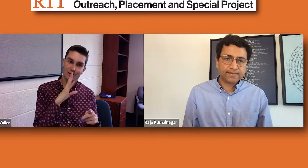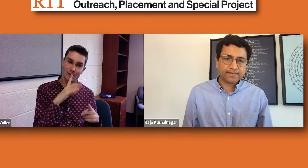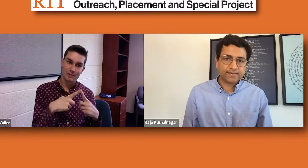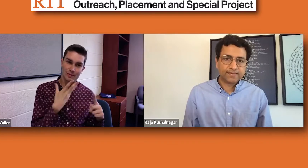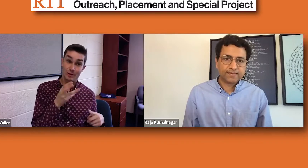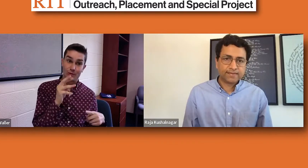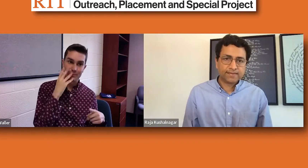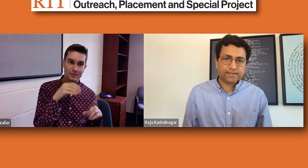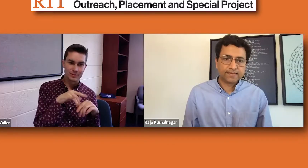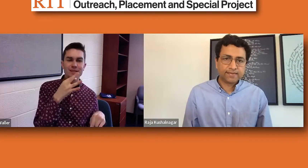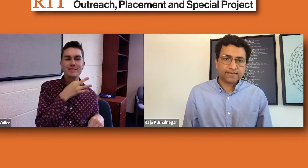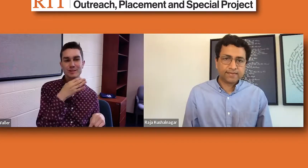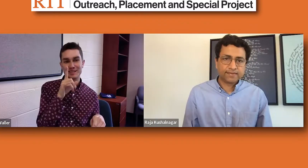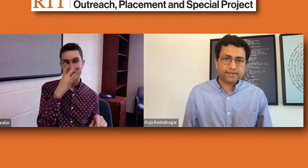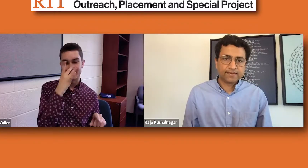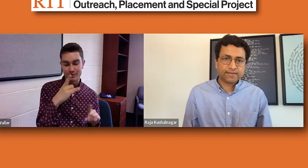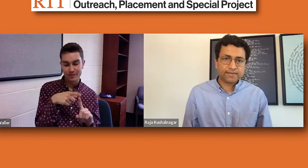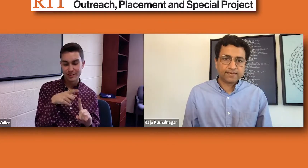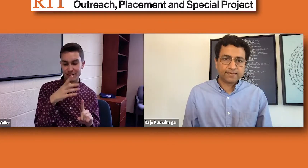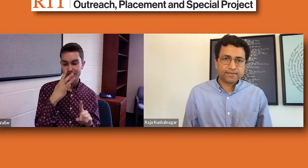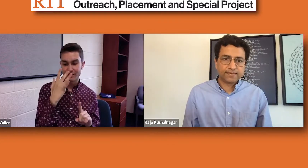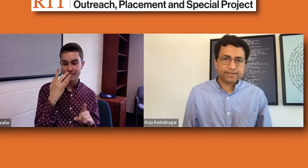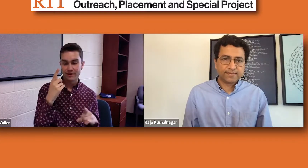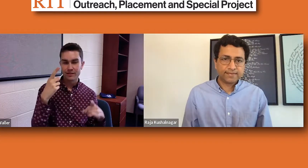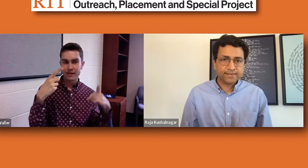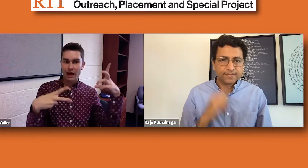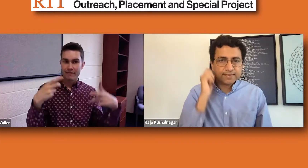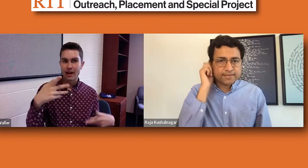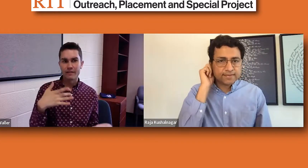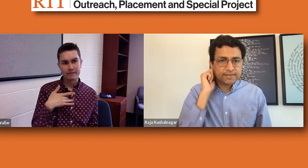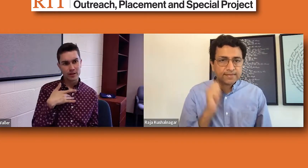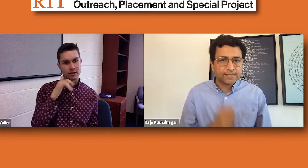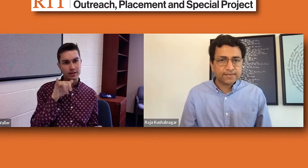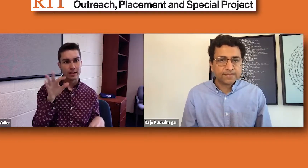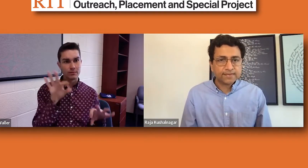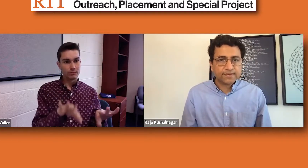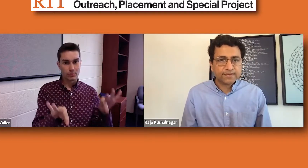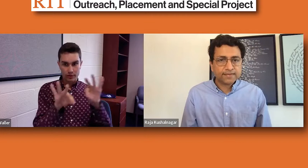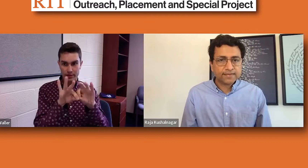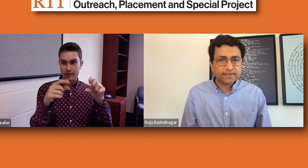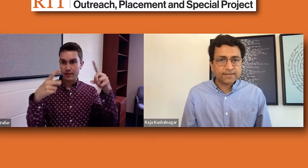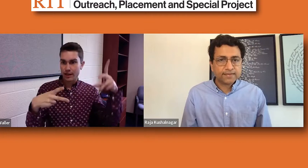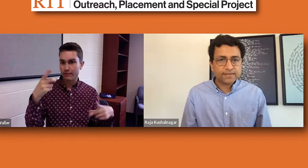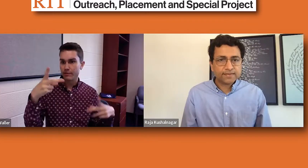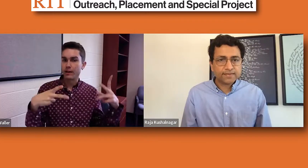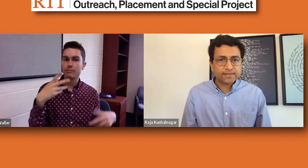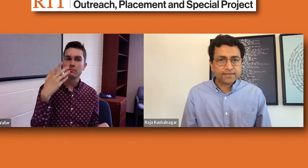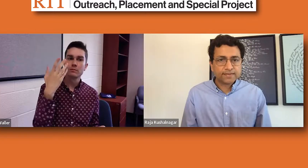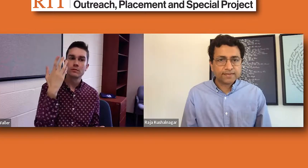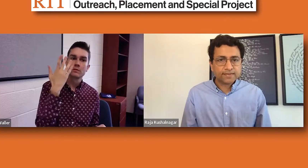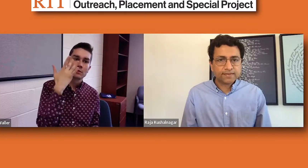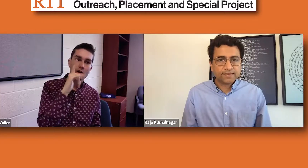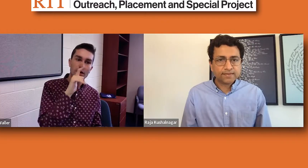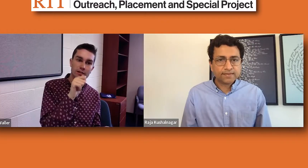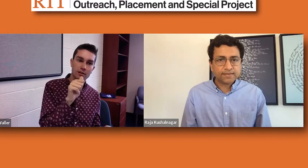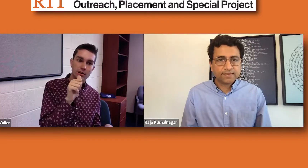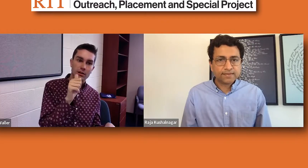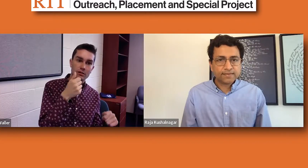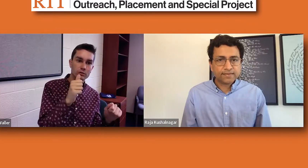So, you know, wondering, you know, looking back on my own experience, it's really interesting. So half and half felt like it was really important to have that